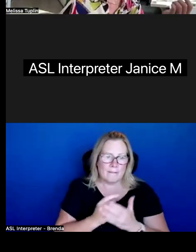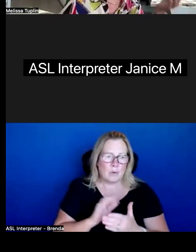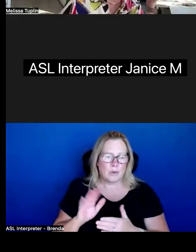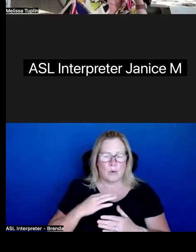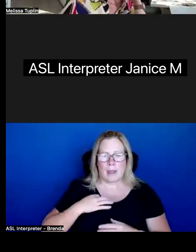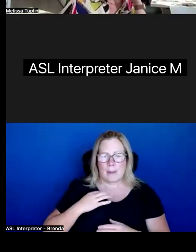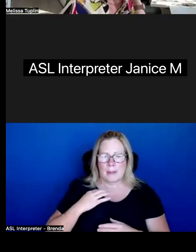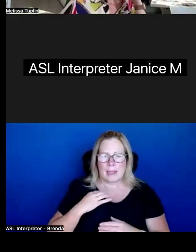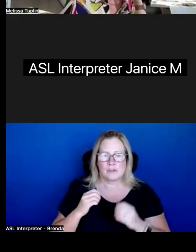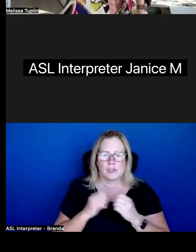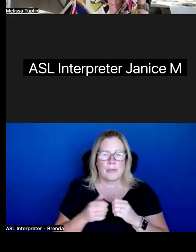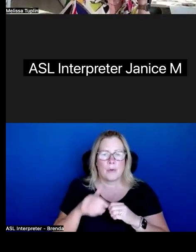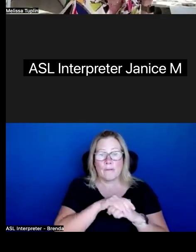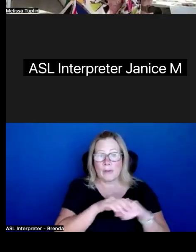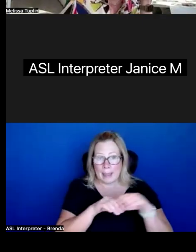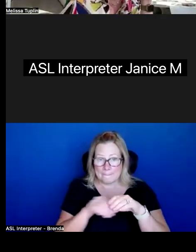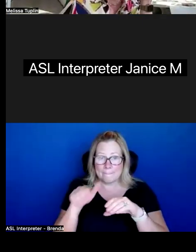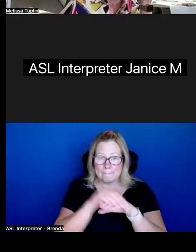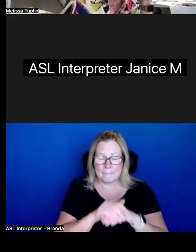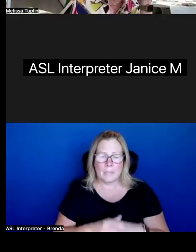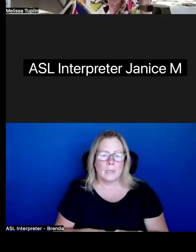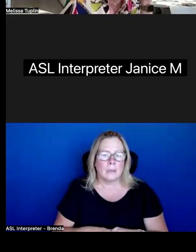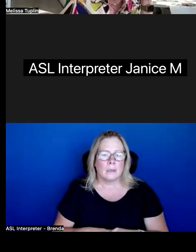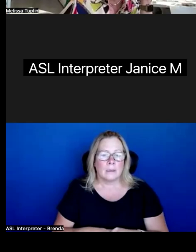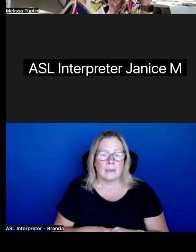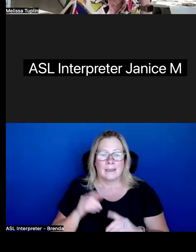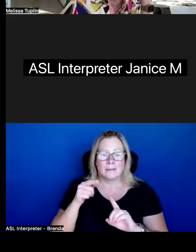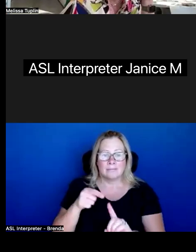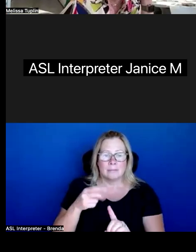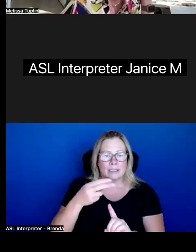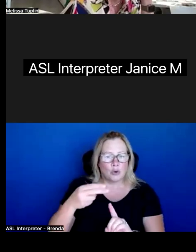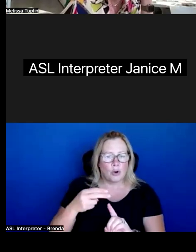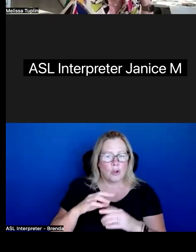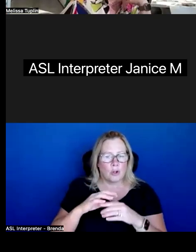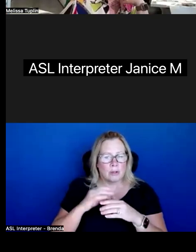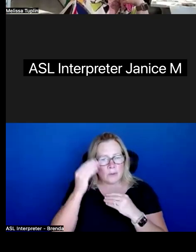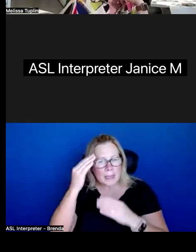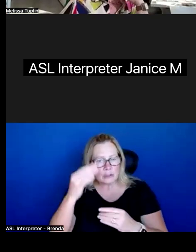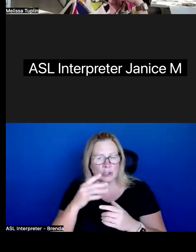terms, ensuring that their historical context and knowledge will be retained.